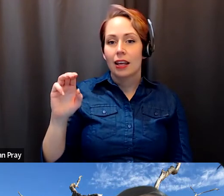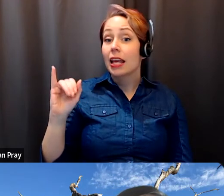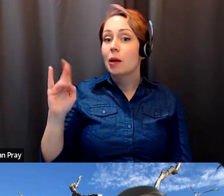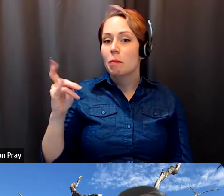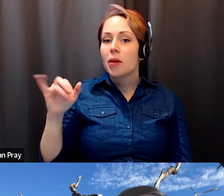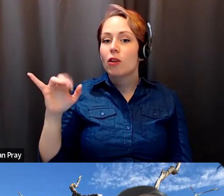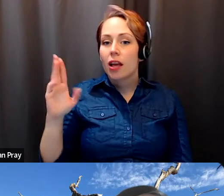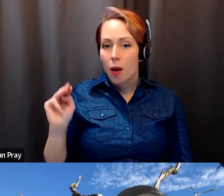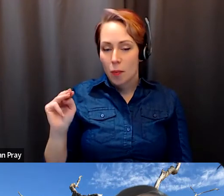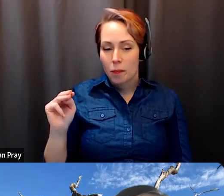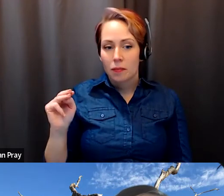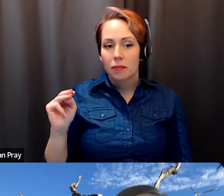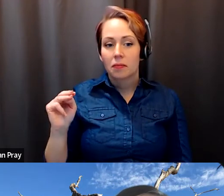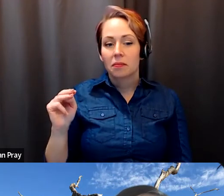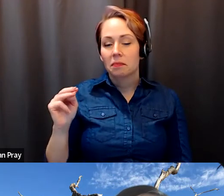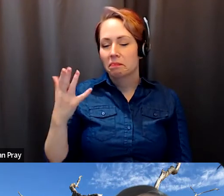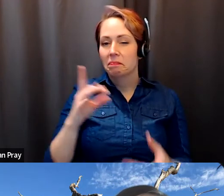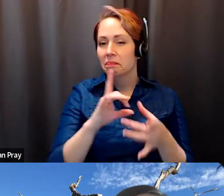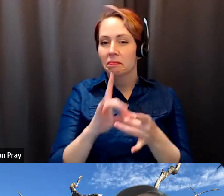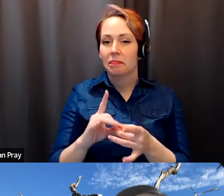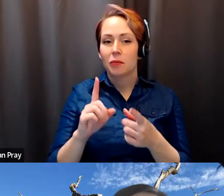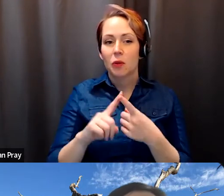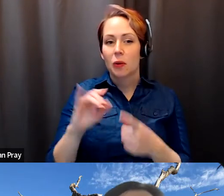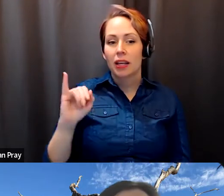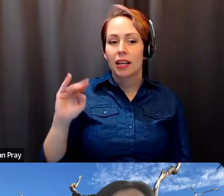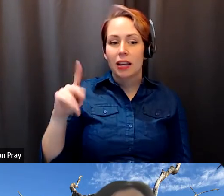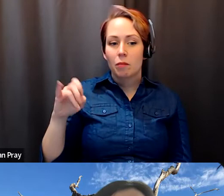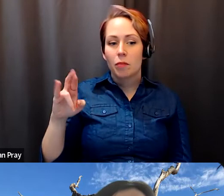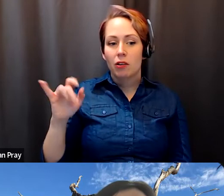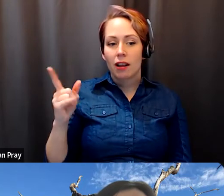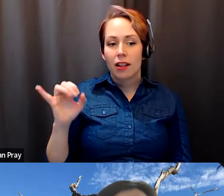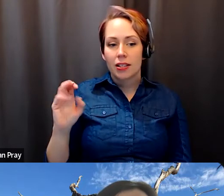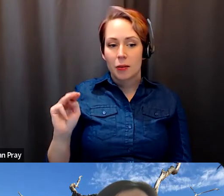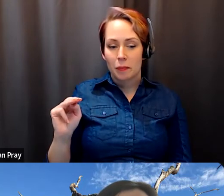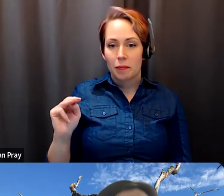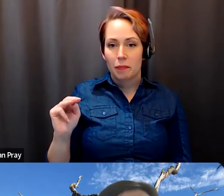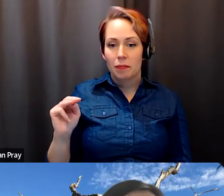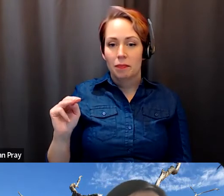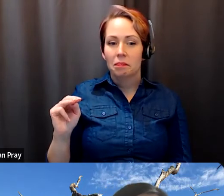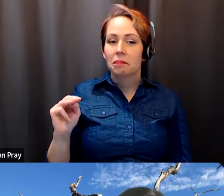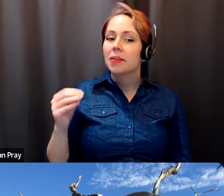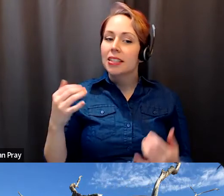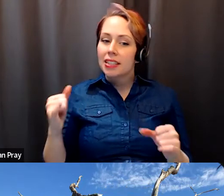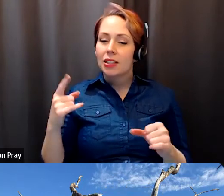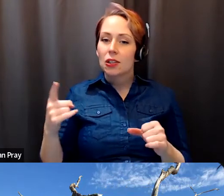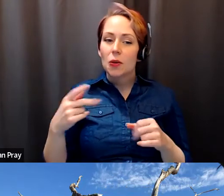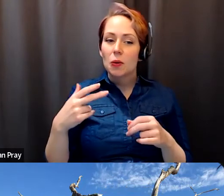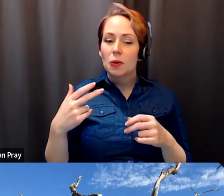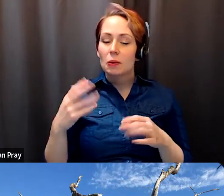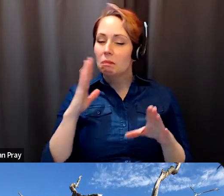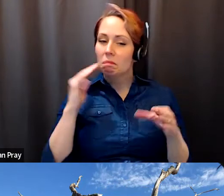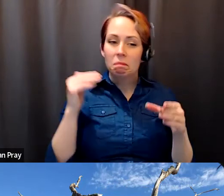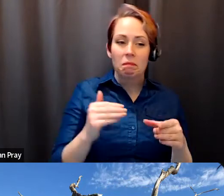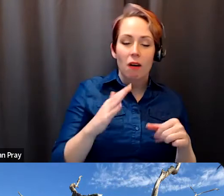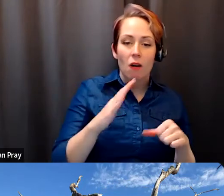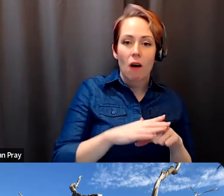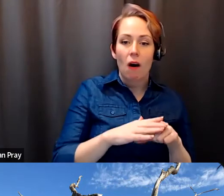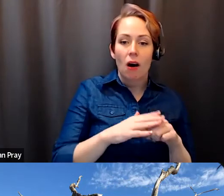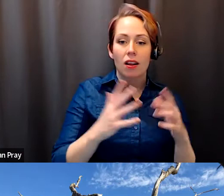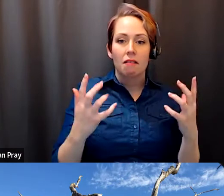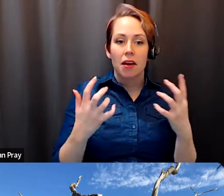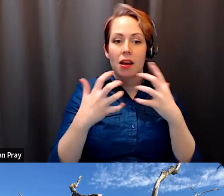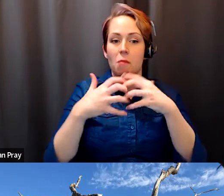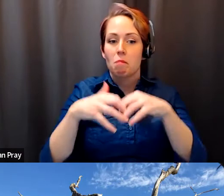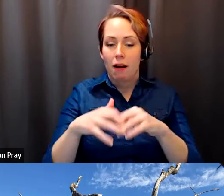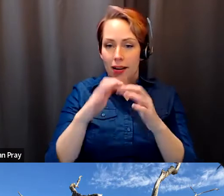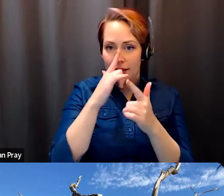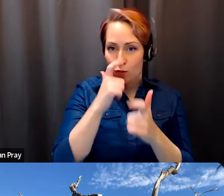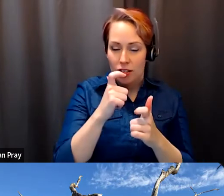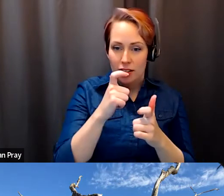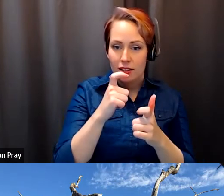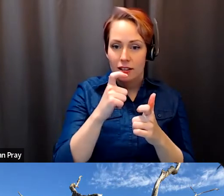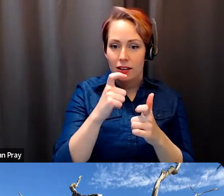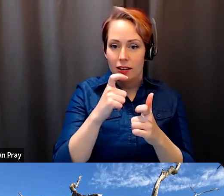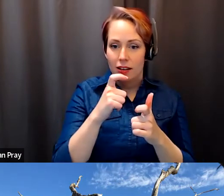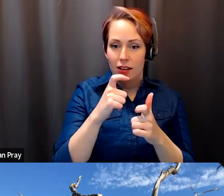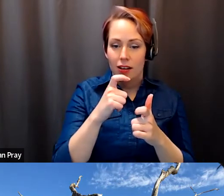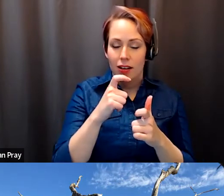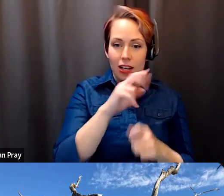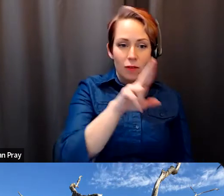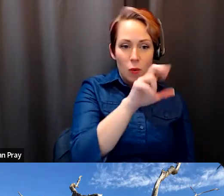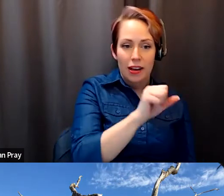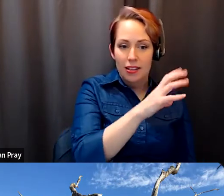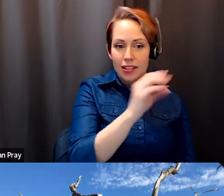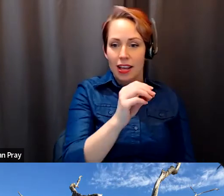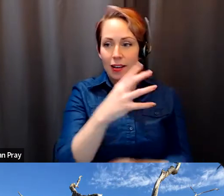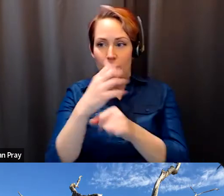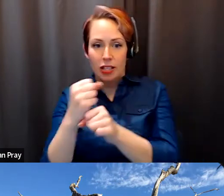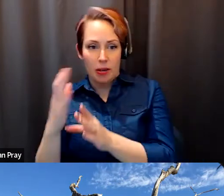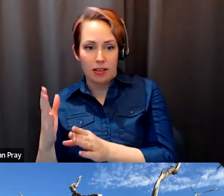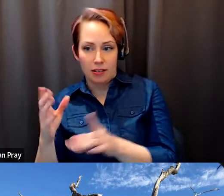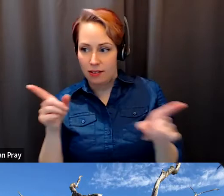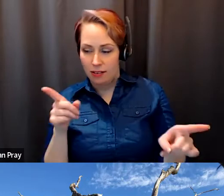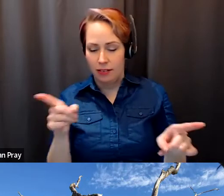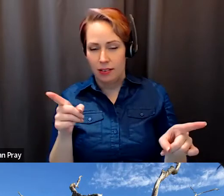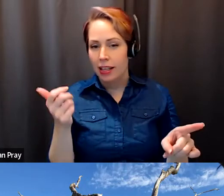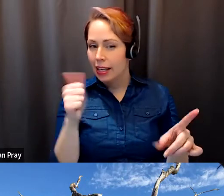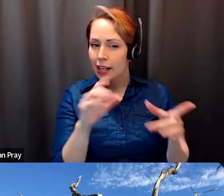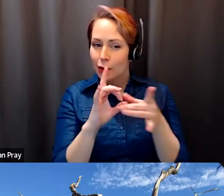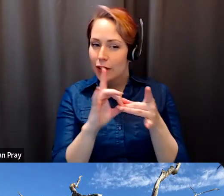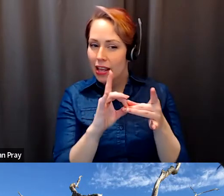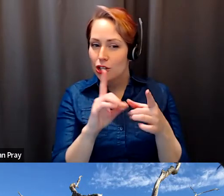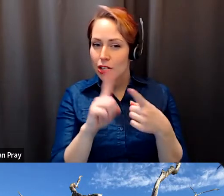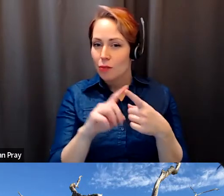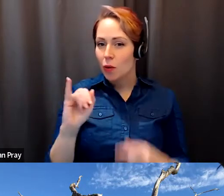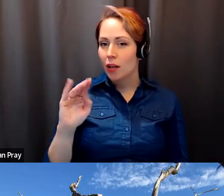Paul Gellert: possibly have a connotation associated with imperialism and yet you put a lot of weight on the combined interests of domestic and US political actors So is there any relationship to imperialism is the US.